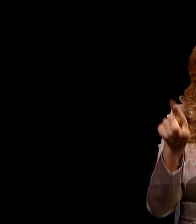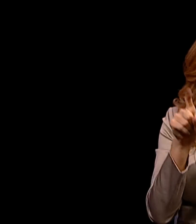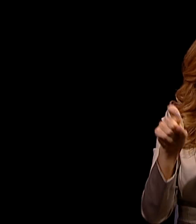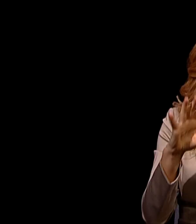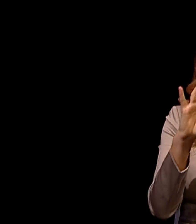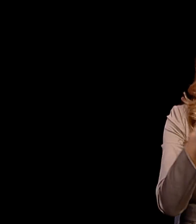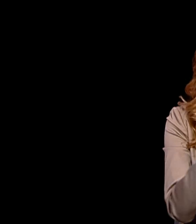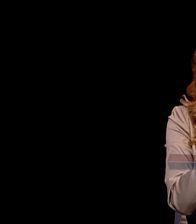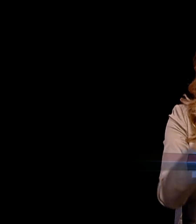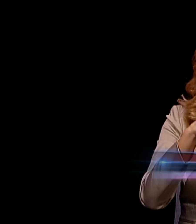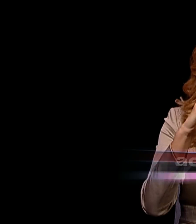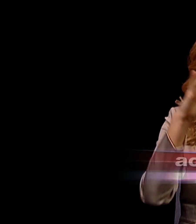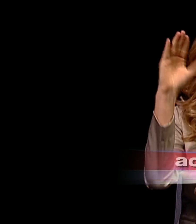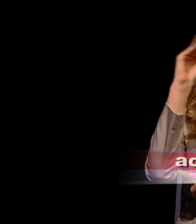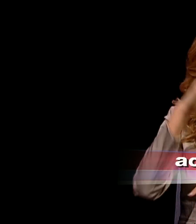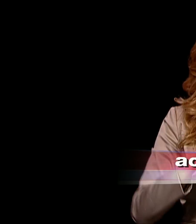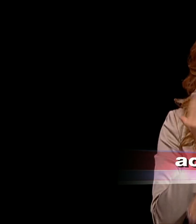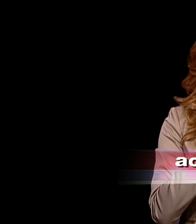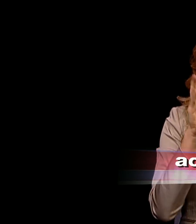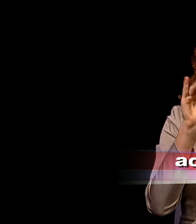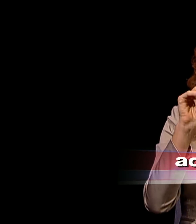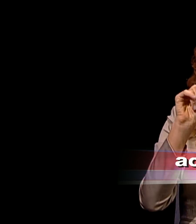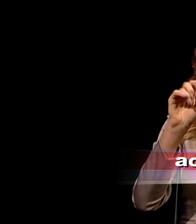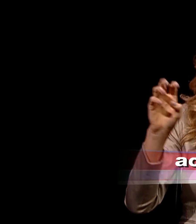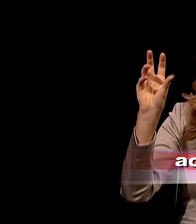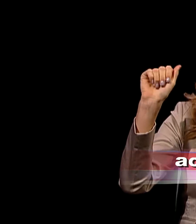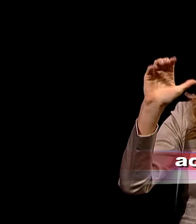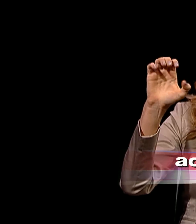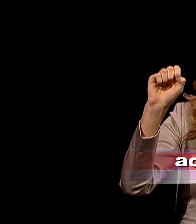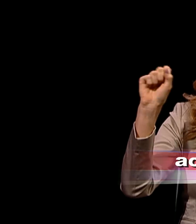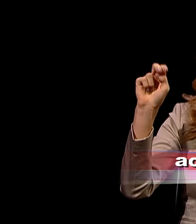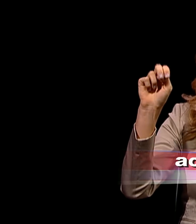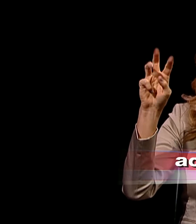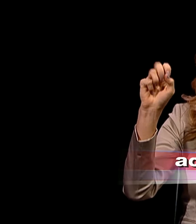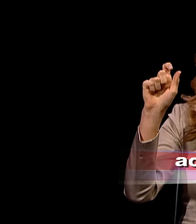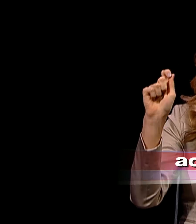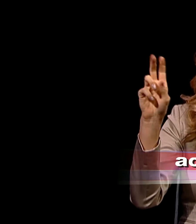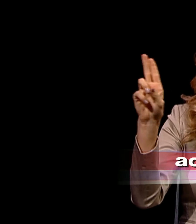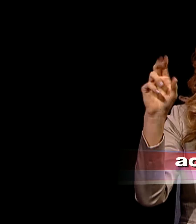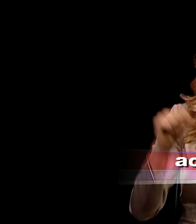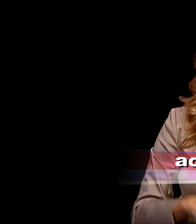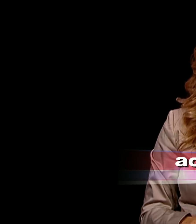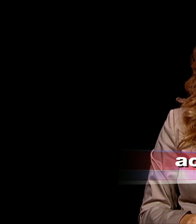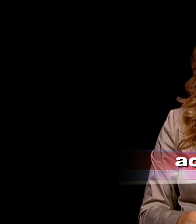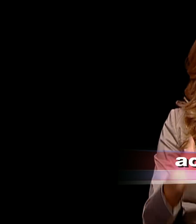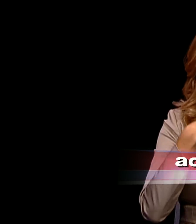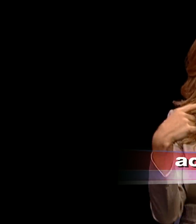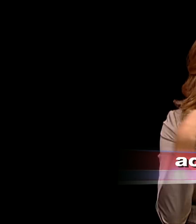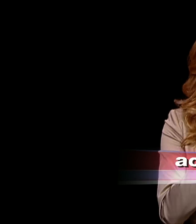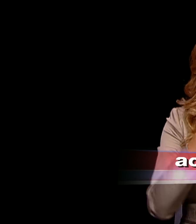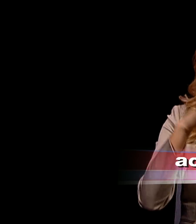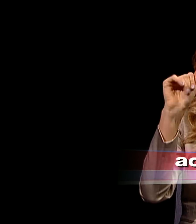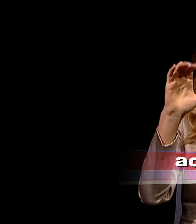And at our website, you can ask questions and share your opinions at accessnews.us.